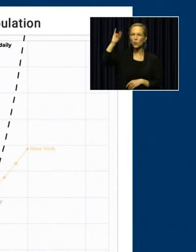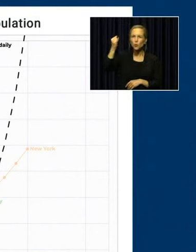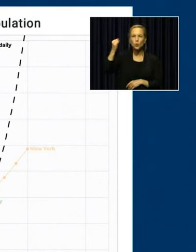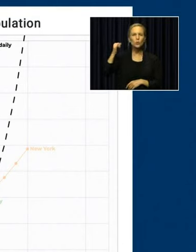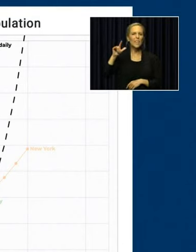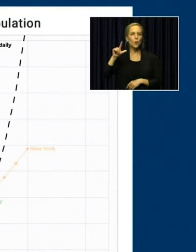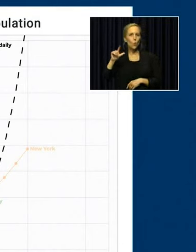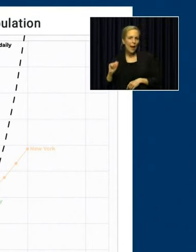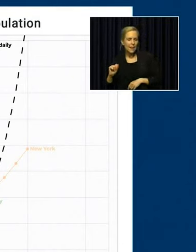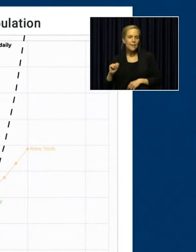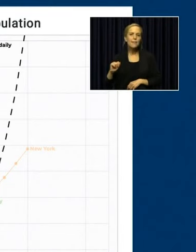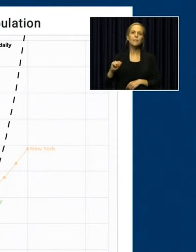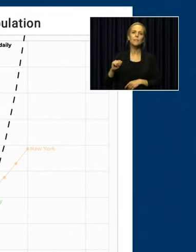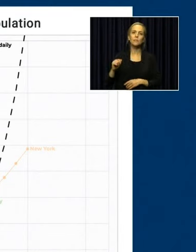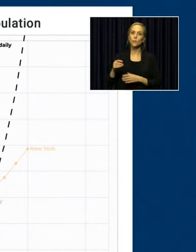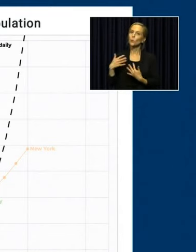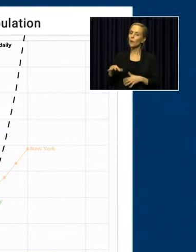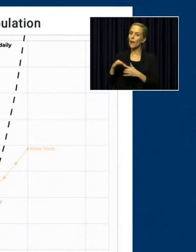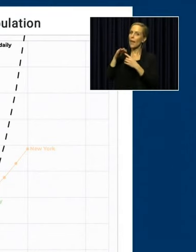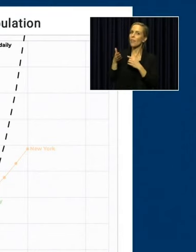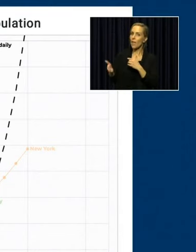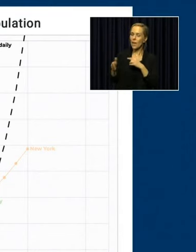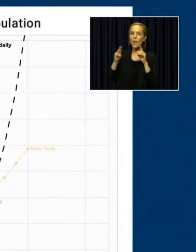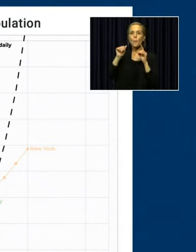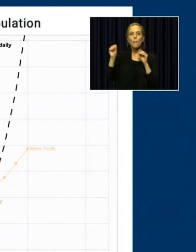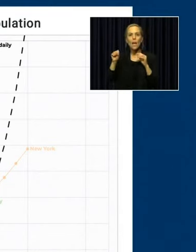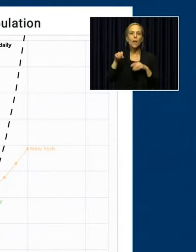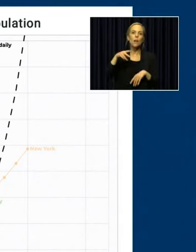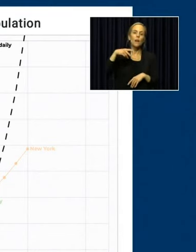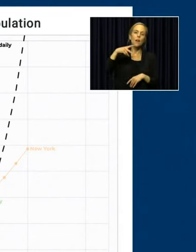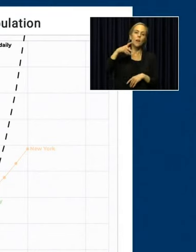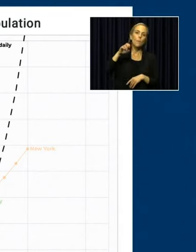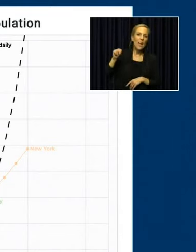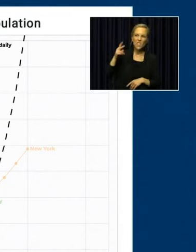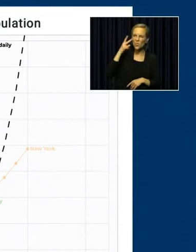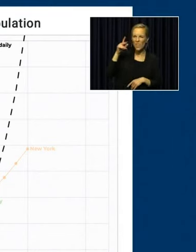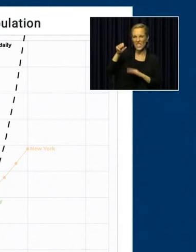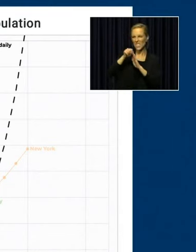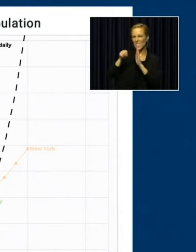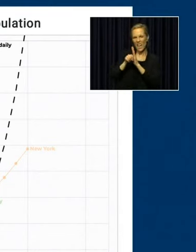THEY WERE THE RIGHT STEPS, AND WHILE THEY HAVE BEEN DIFFICULT AND WHILE THEY HAVE CREATED